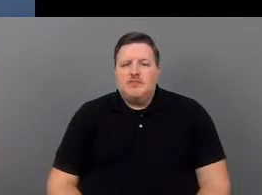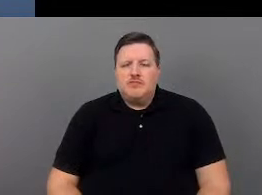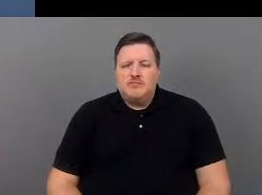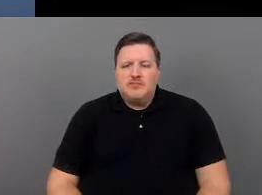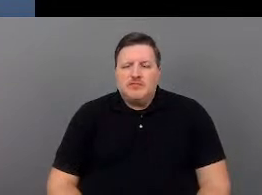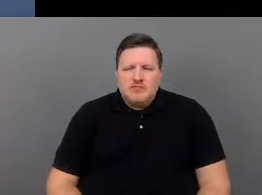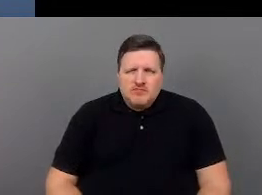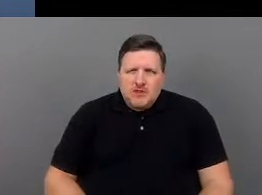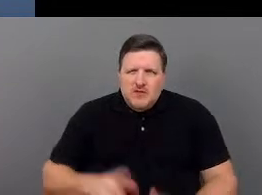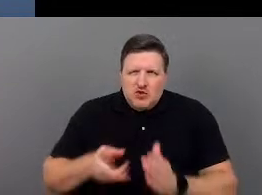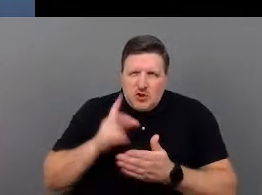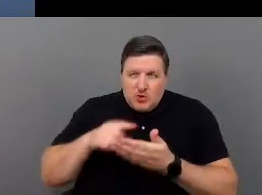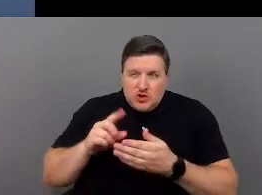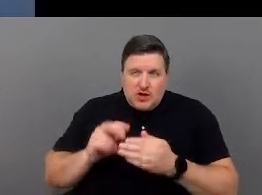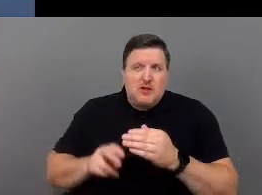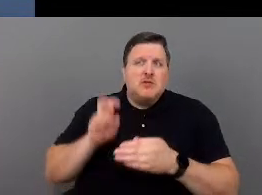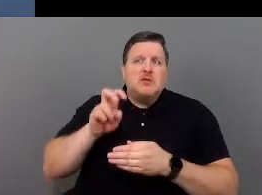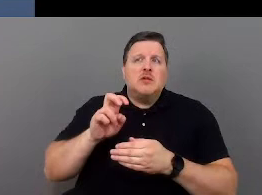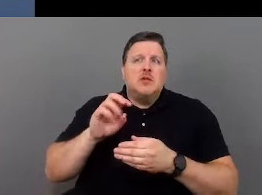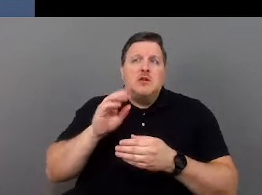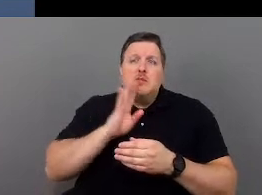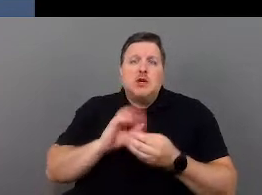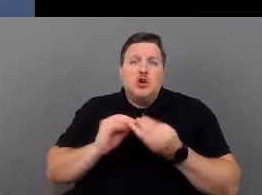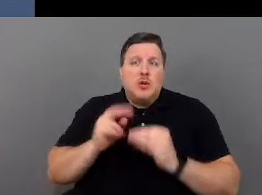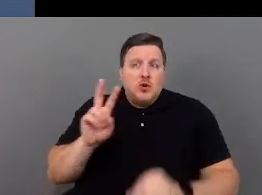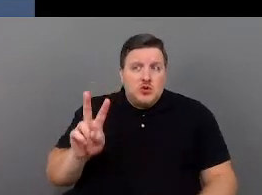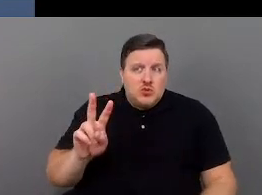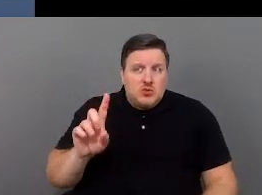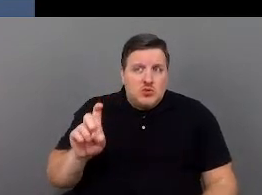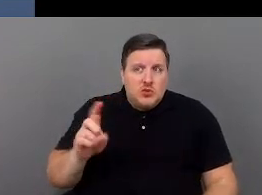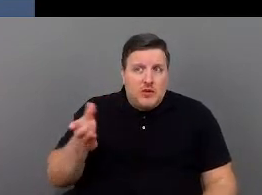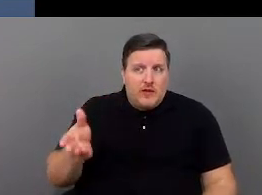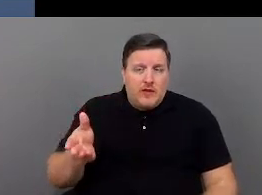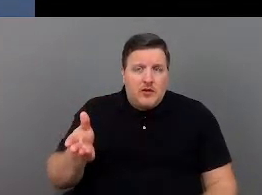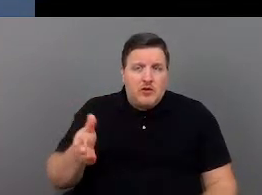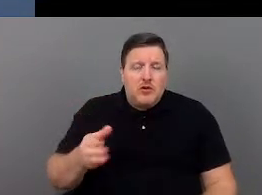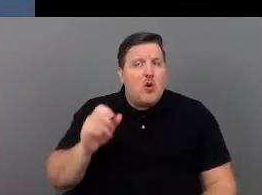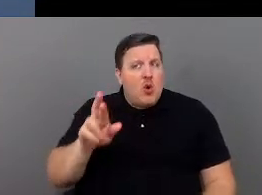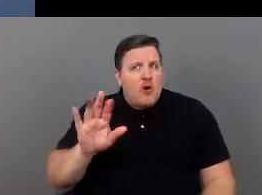I'LL DOUBLE-CHECK FOR SPEAKER 2, STACY GREEN SHERMAN,